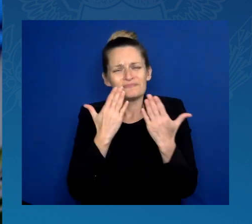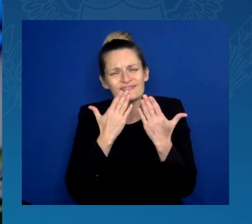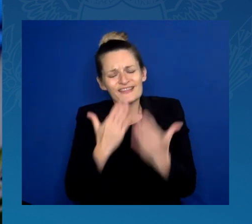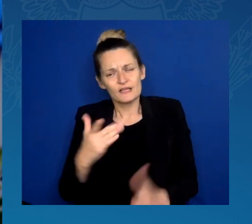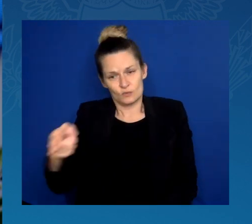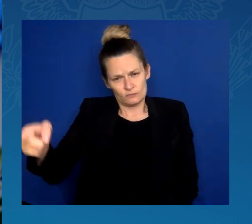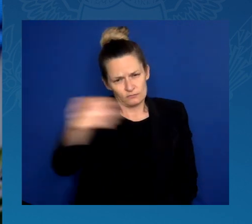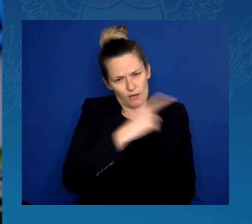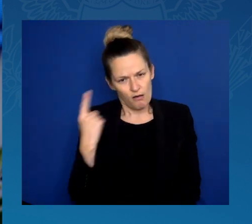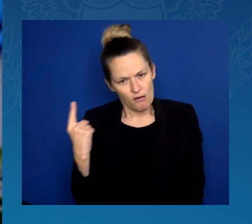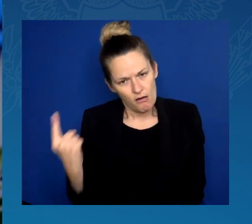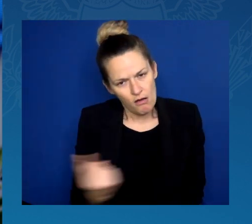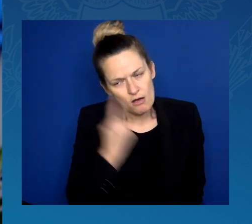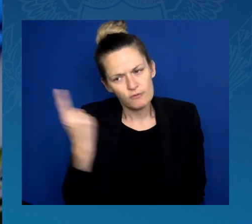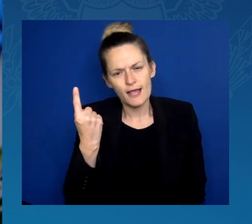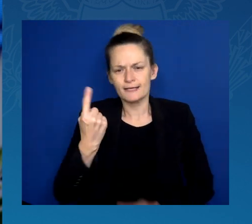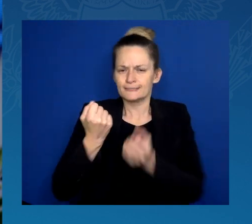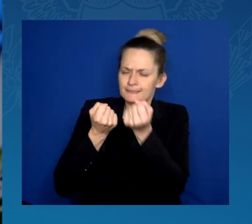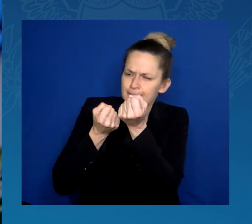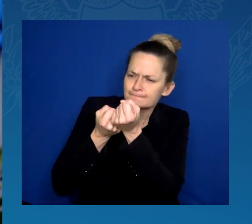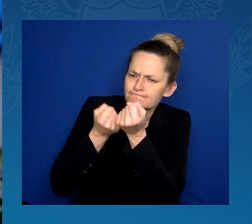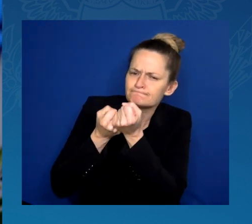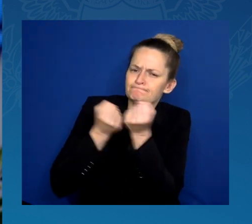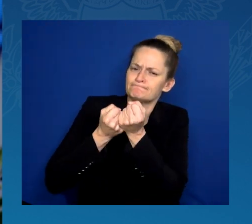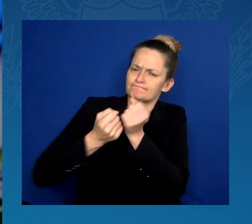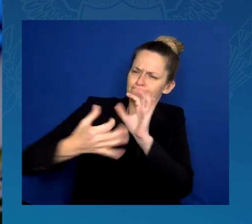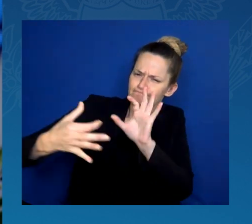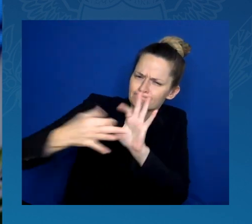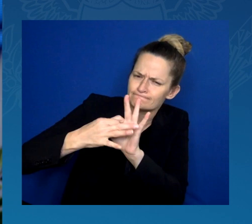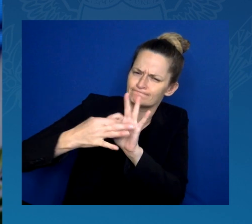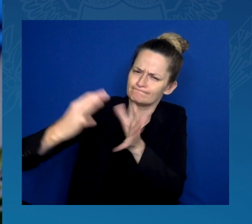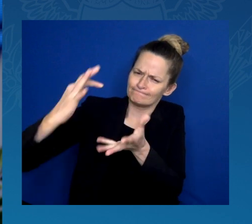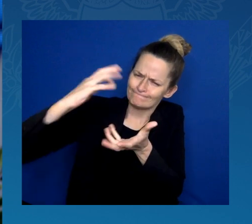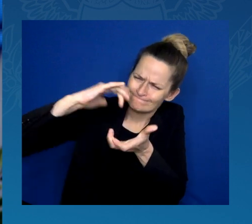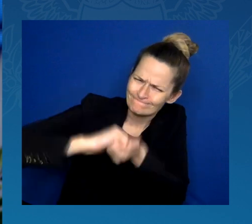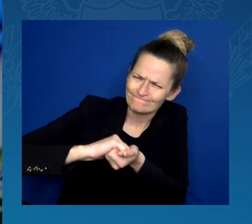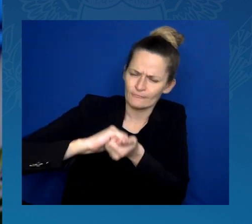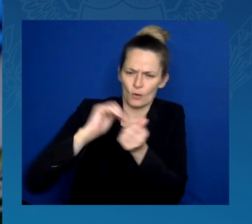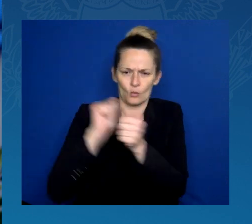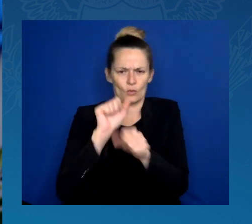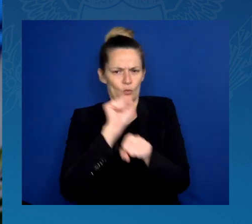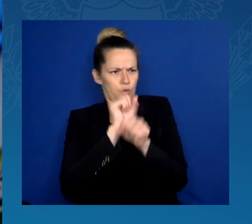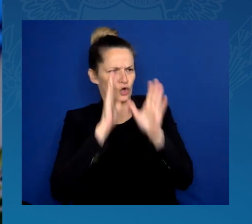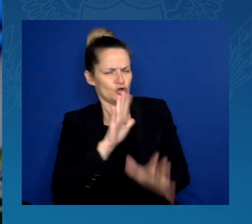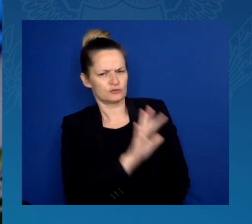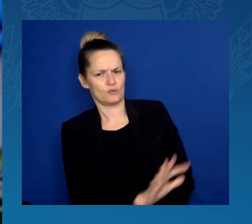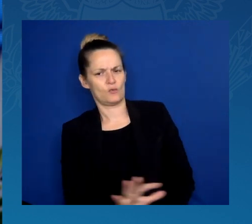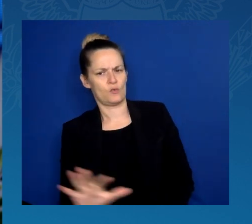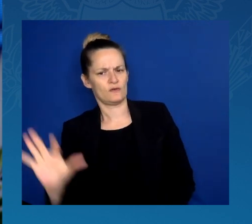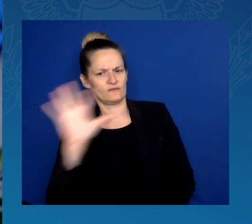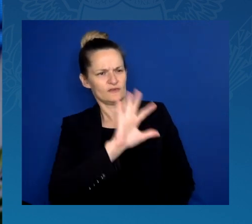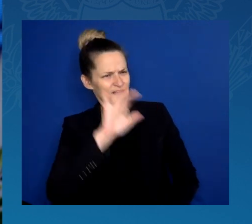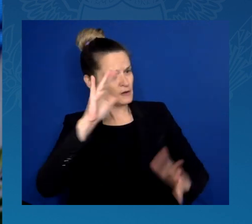with workers everywhere, because that's who you are. As many of you know,